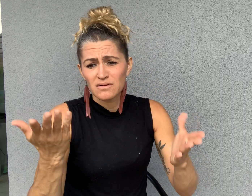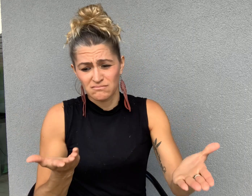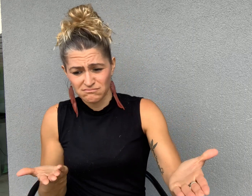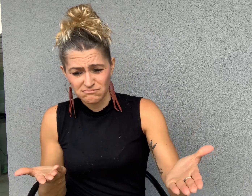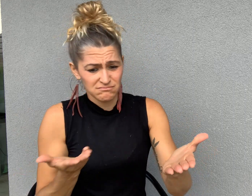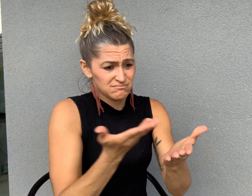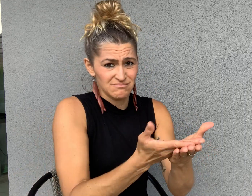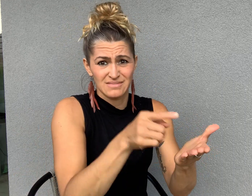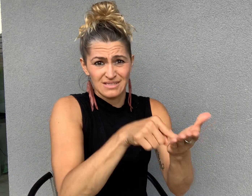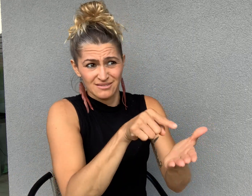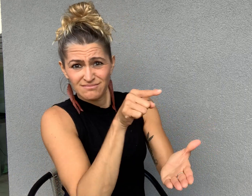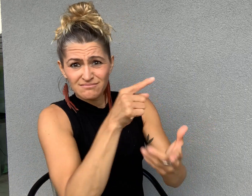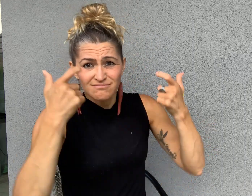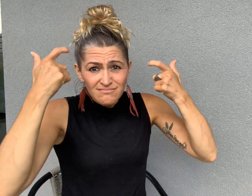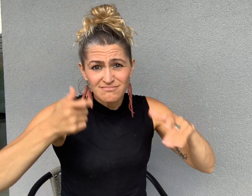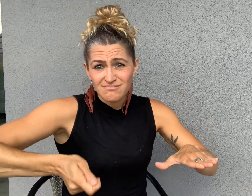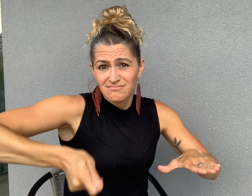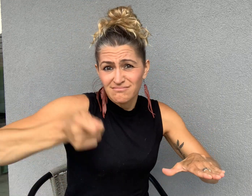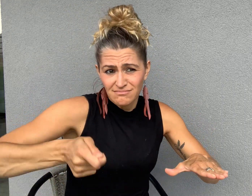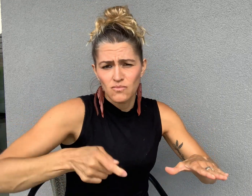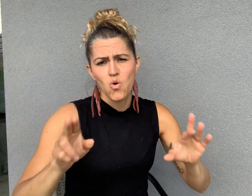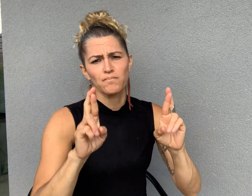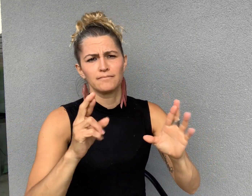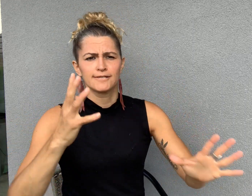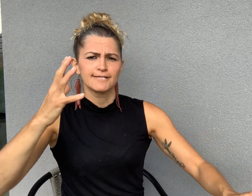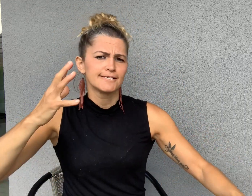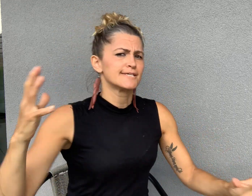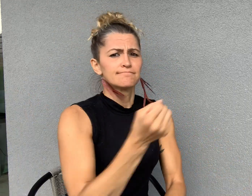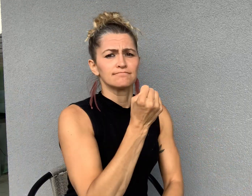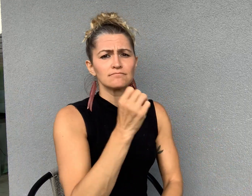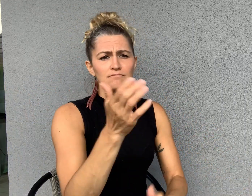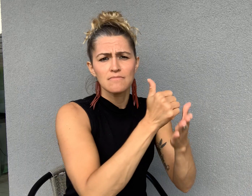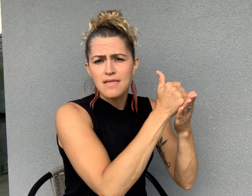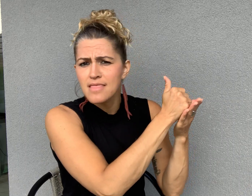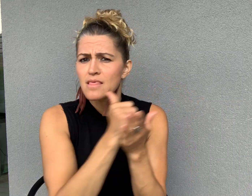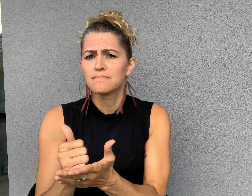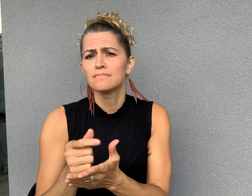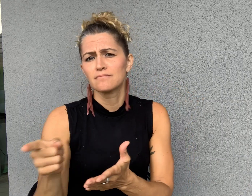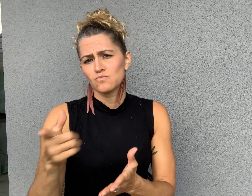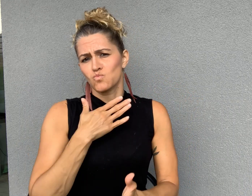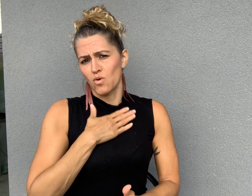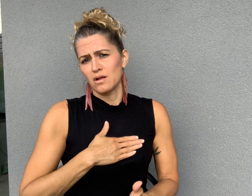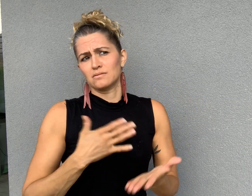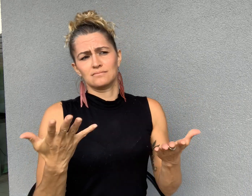will help with their case against